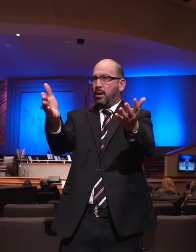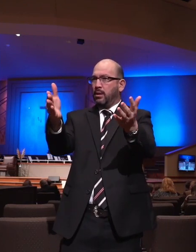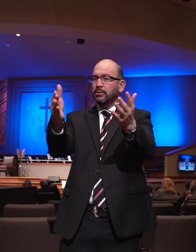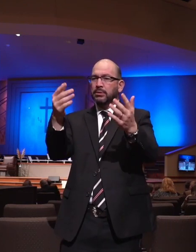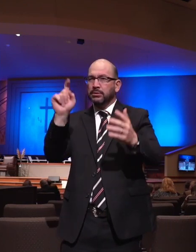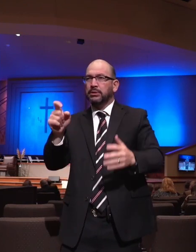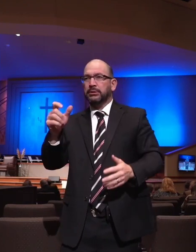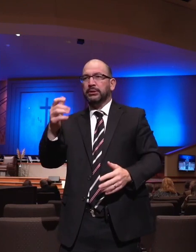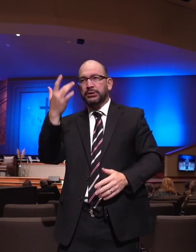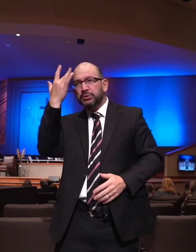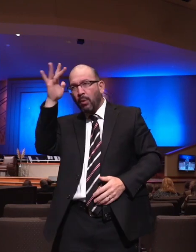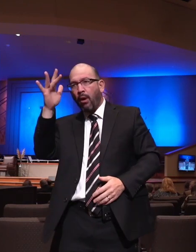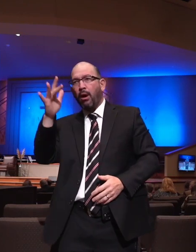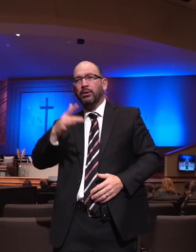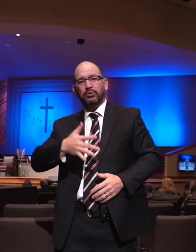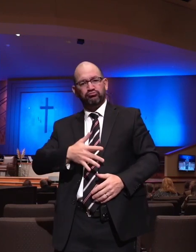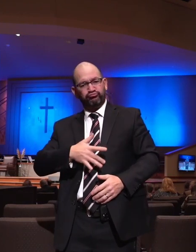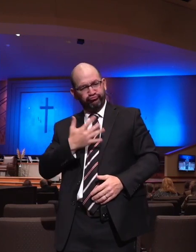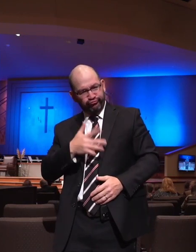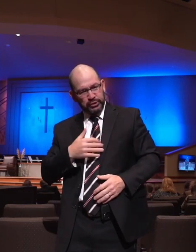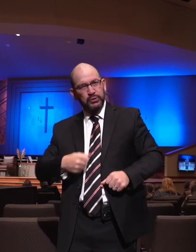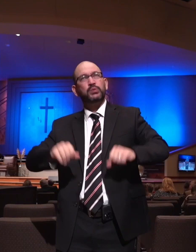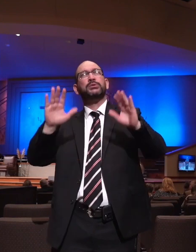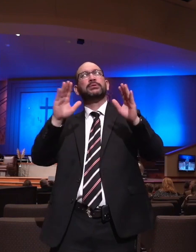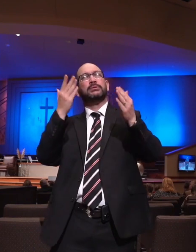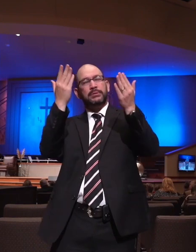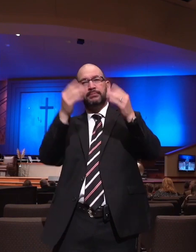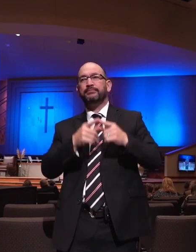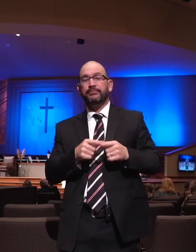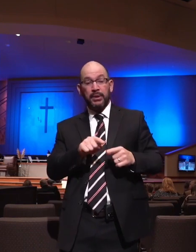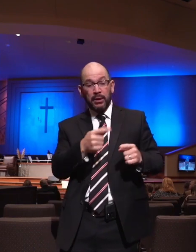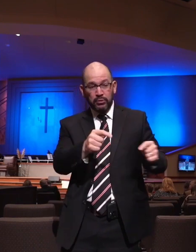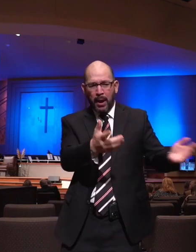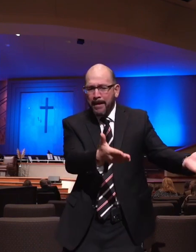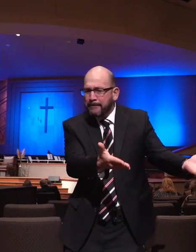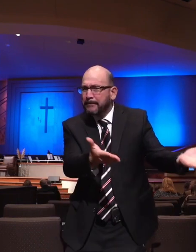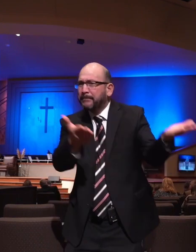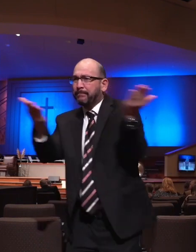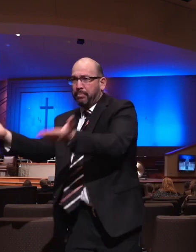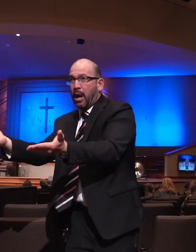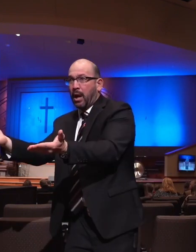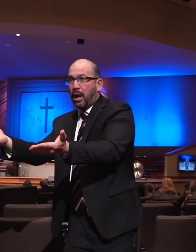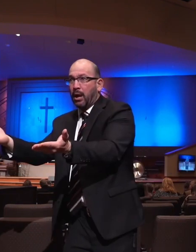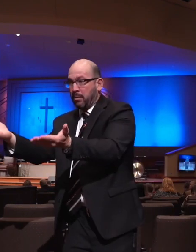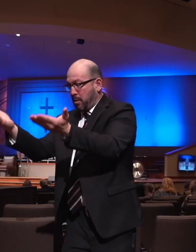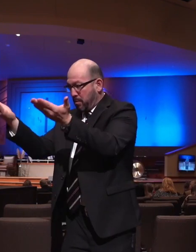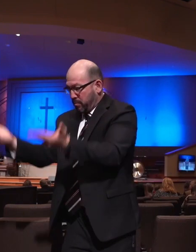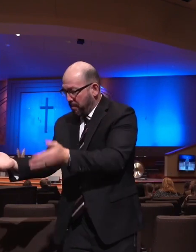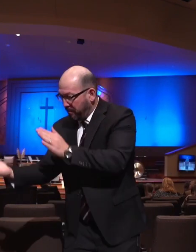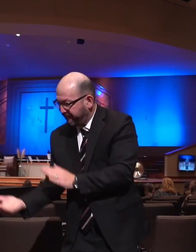surrendered they sought means to bring them in and to lay him before him and